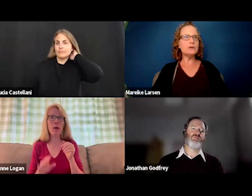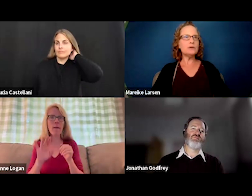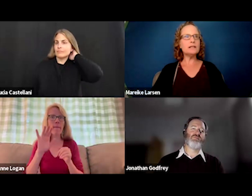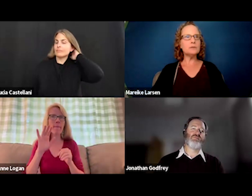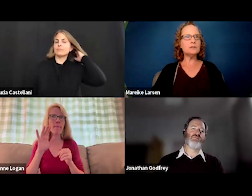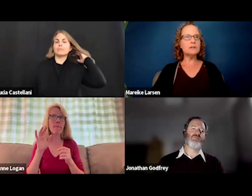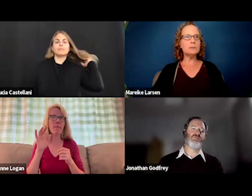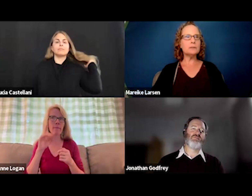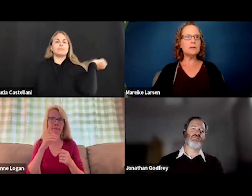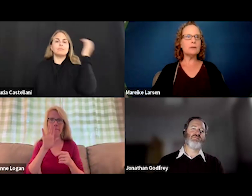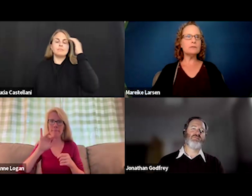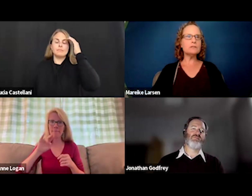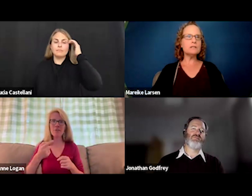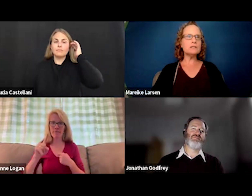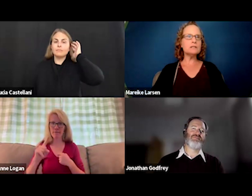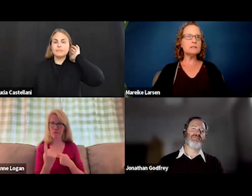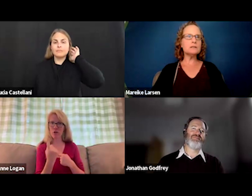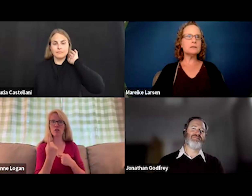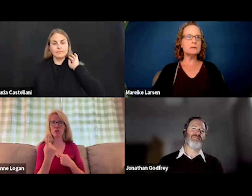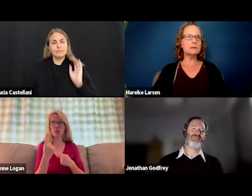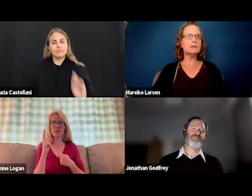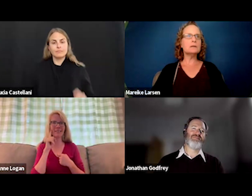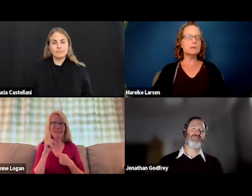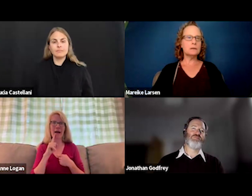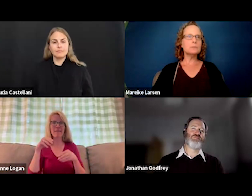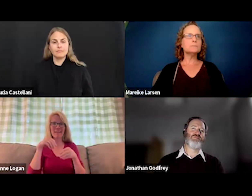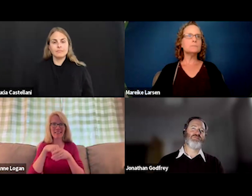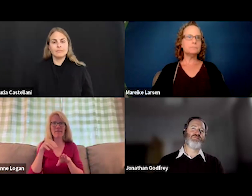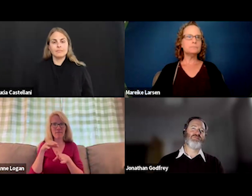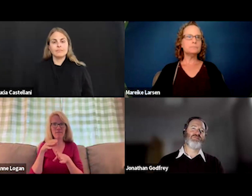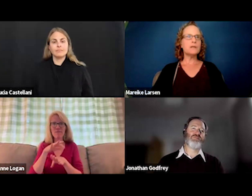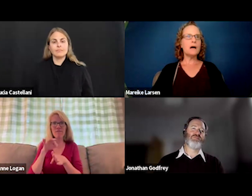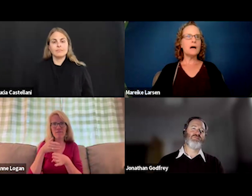interacting with deaf people at conferences.